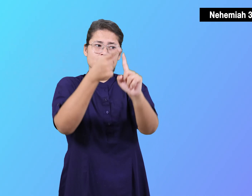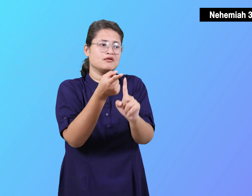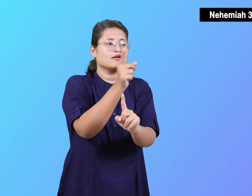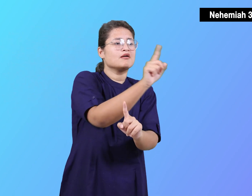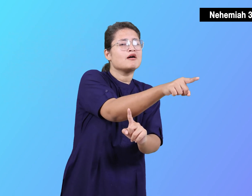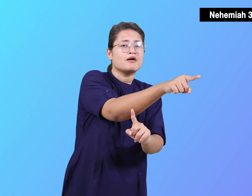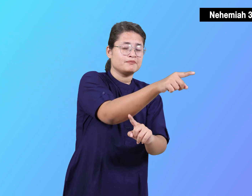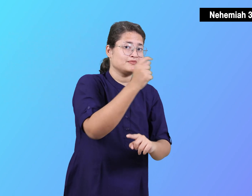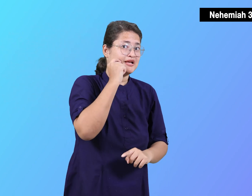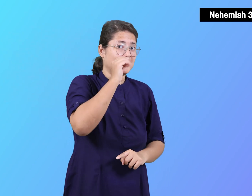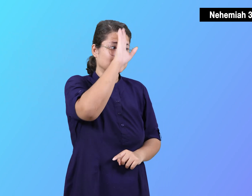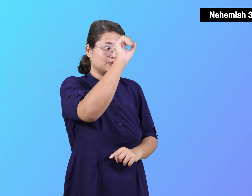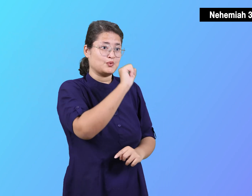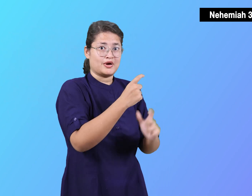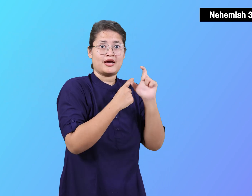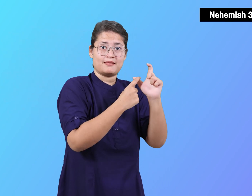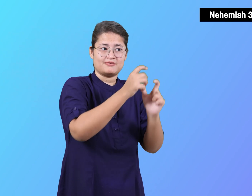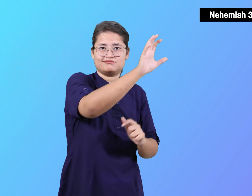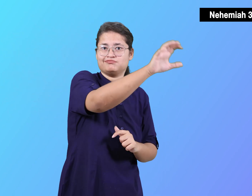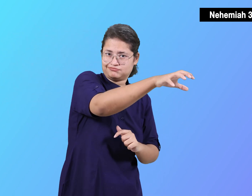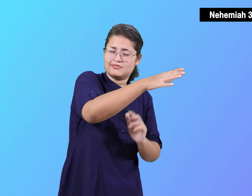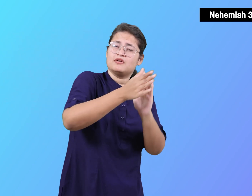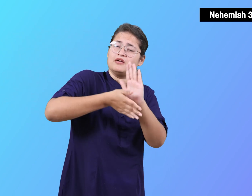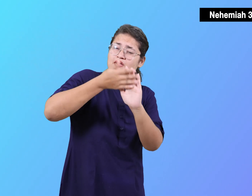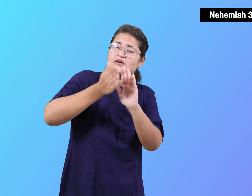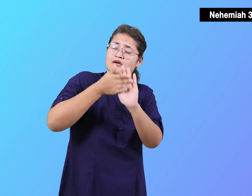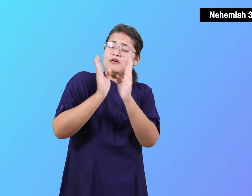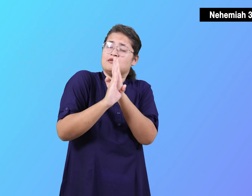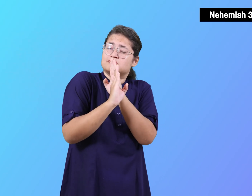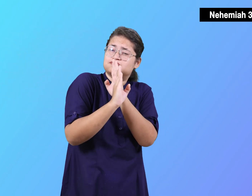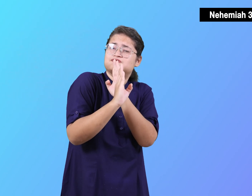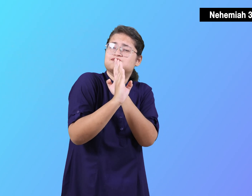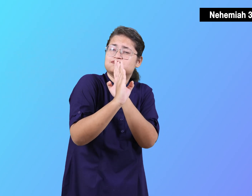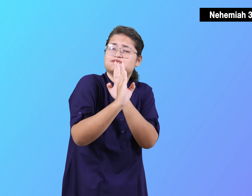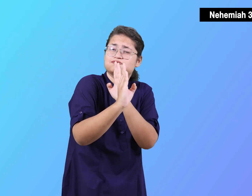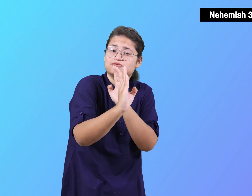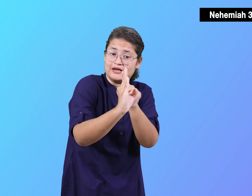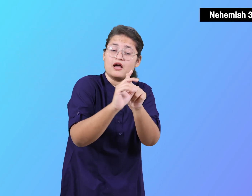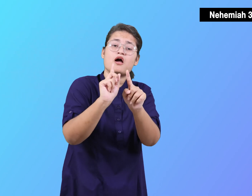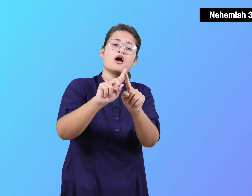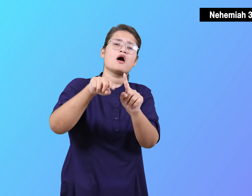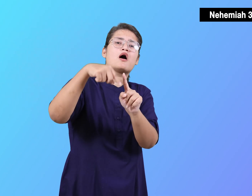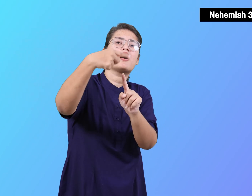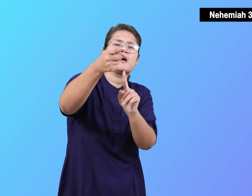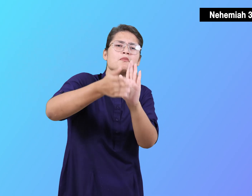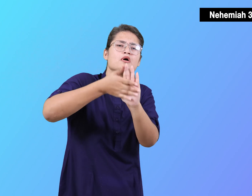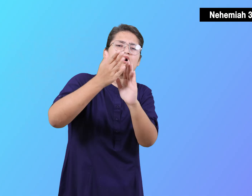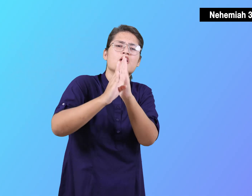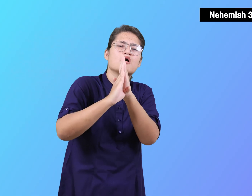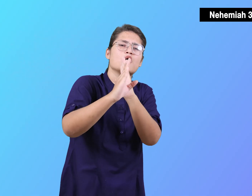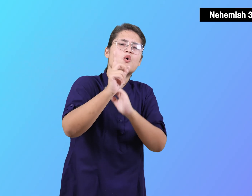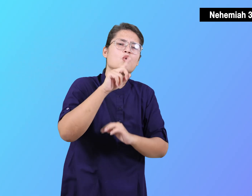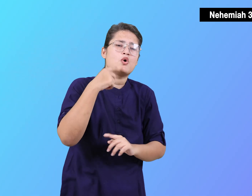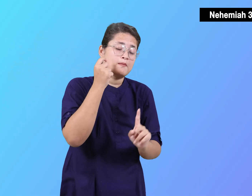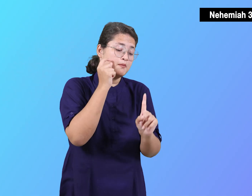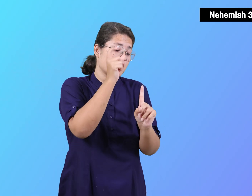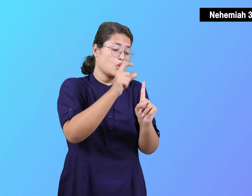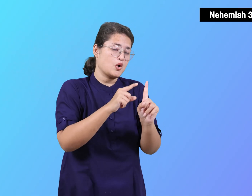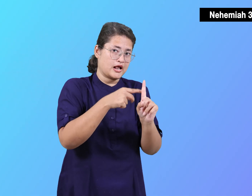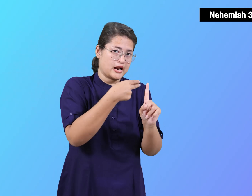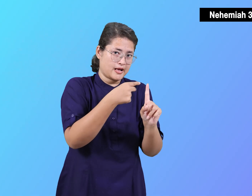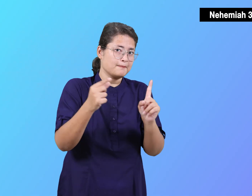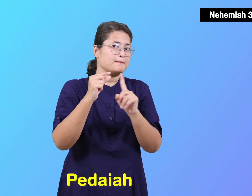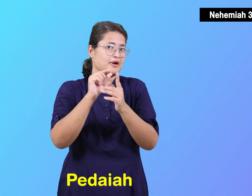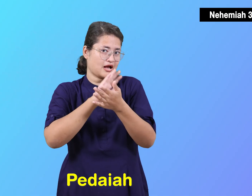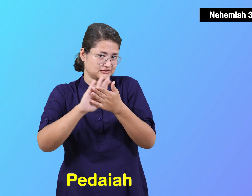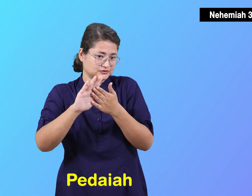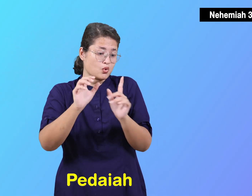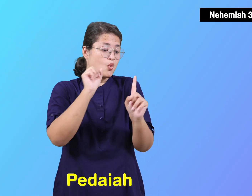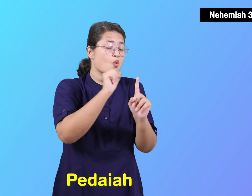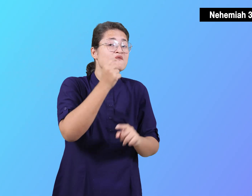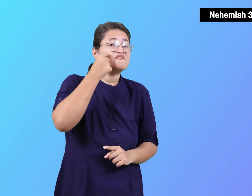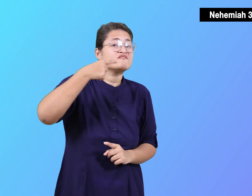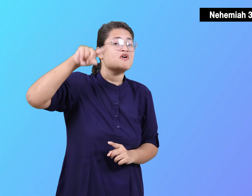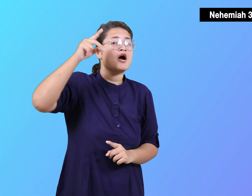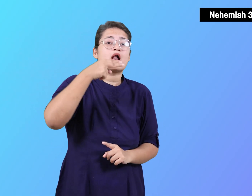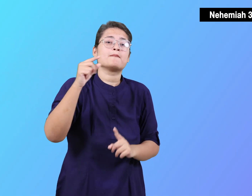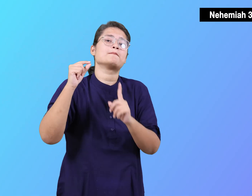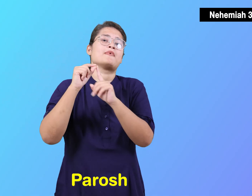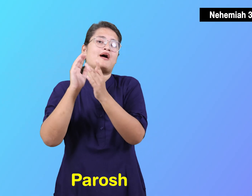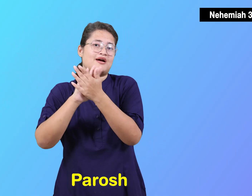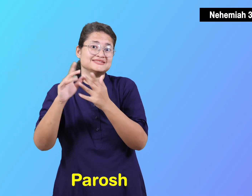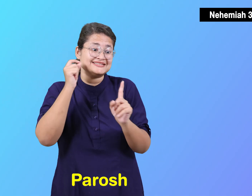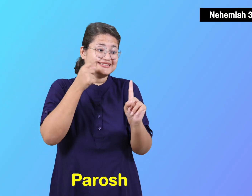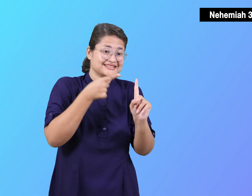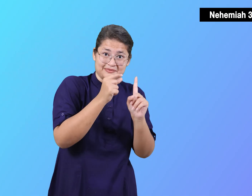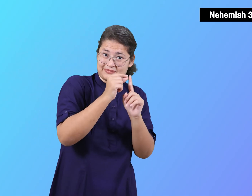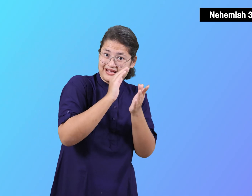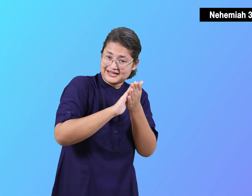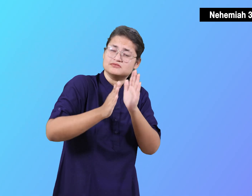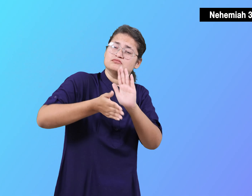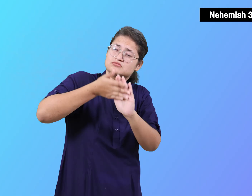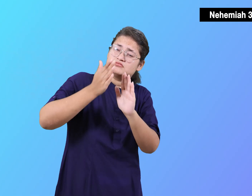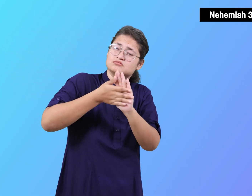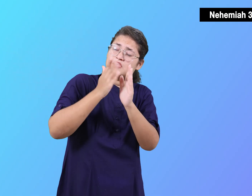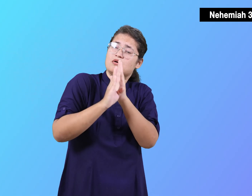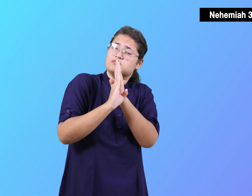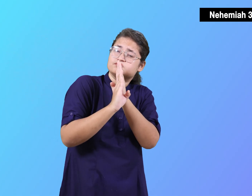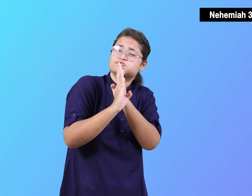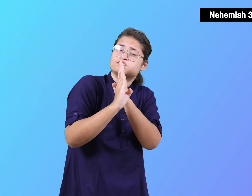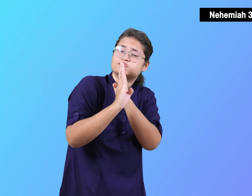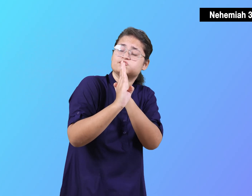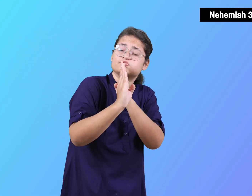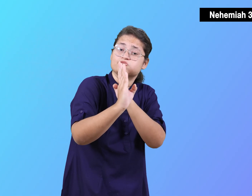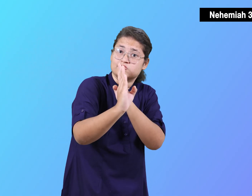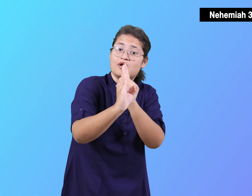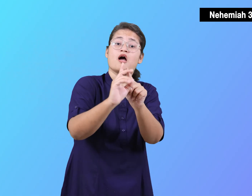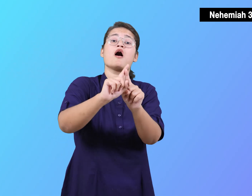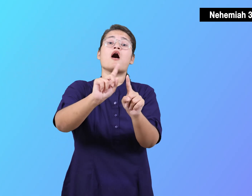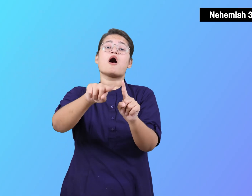That is near the courtyard of the king’s guard. Pedaiah son of Parosh worked next to Palal.